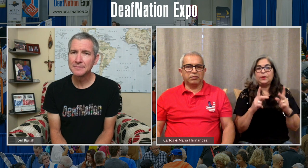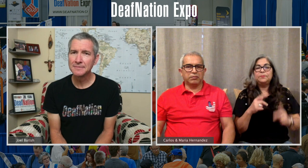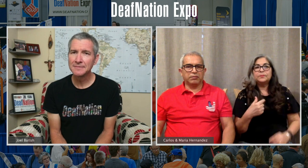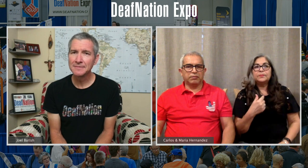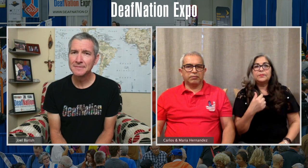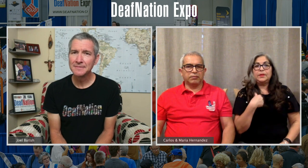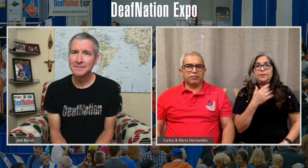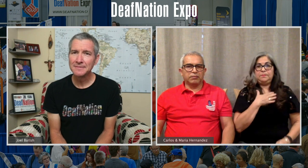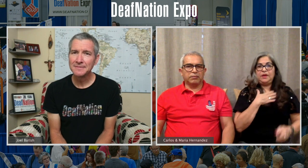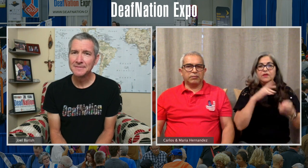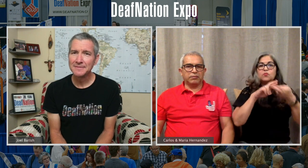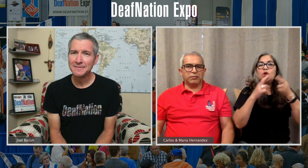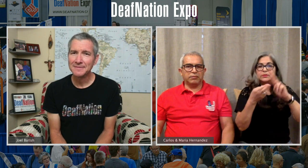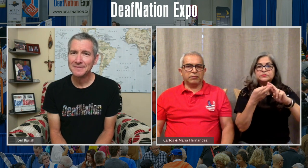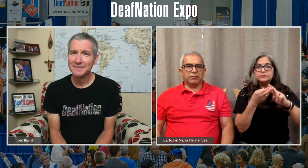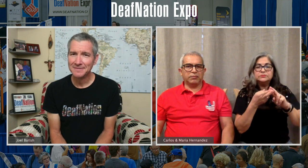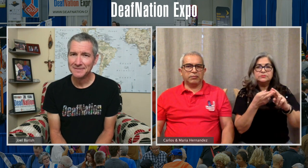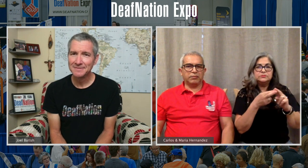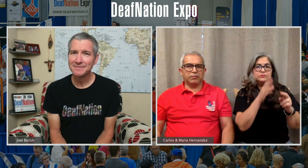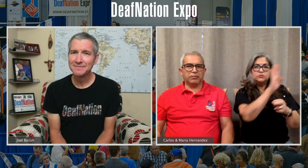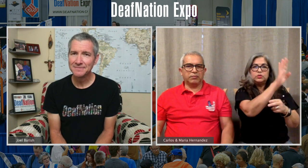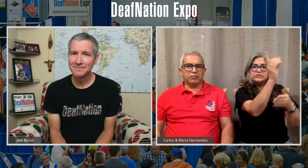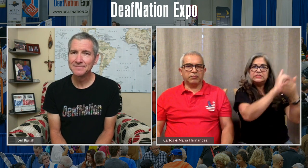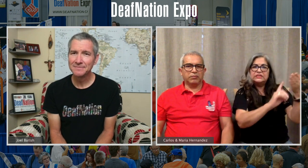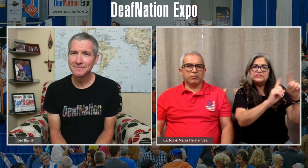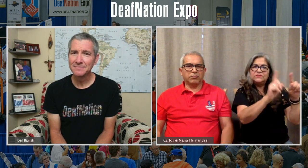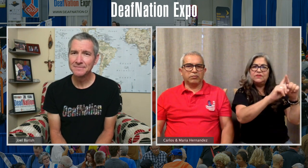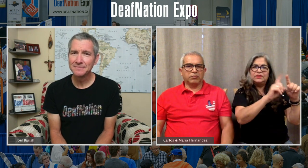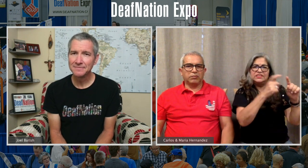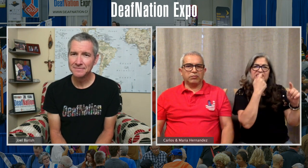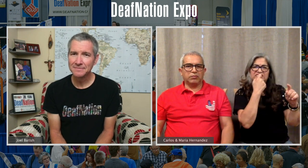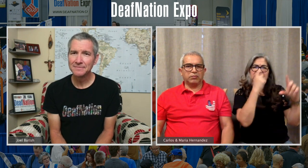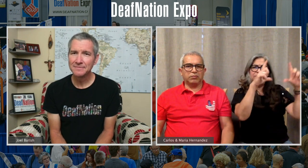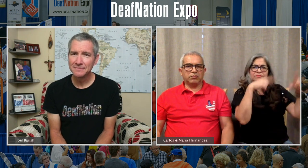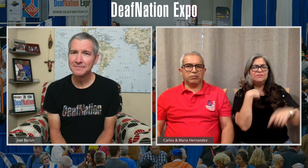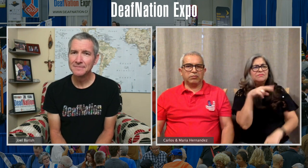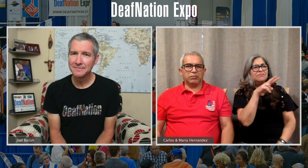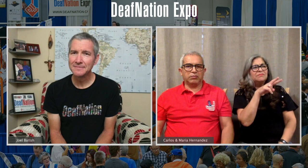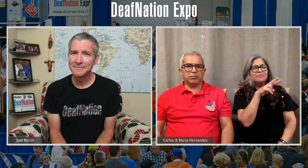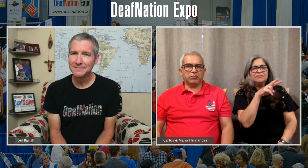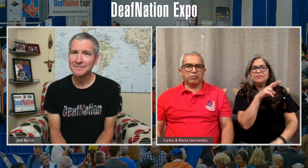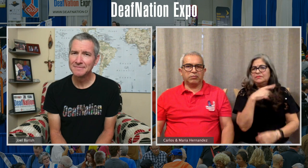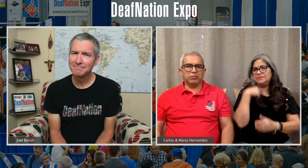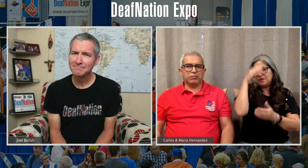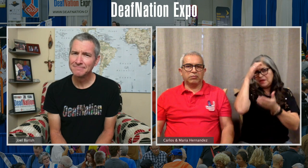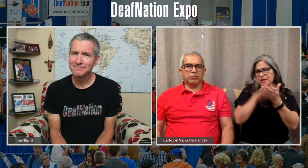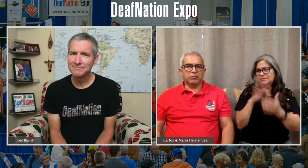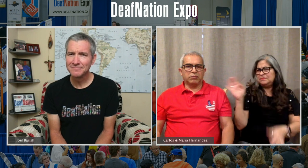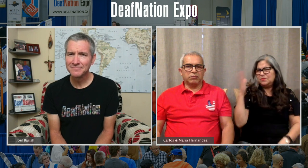Okay. My relative has different stained glass designs. I looked at that and told my husband,